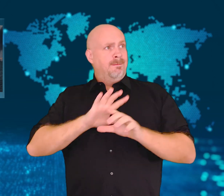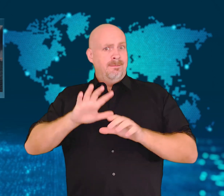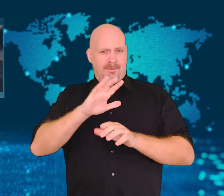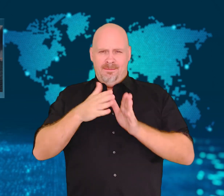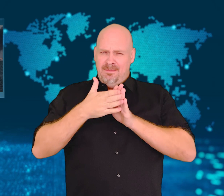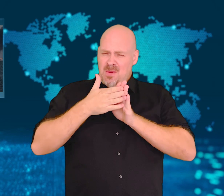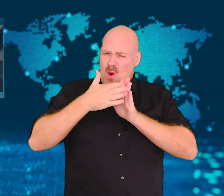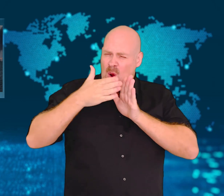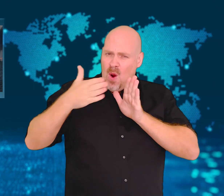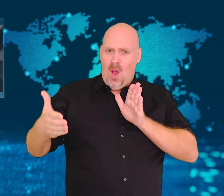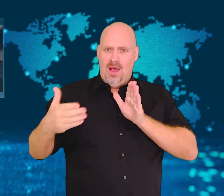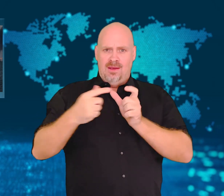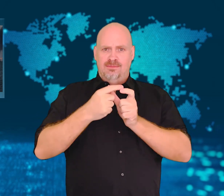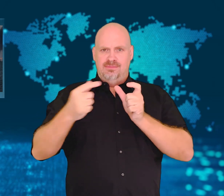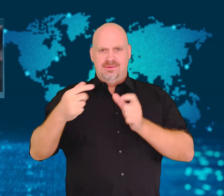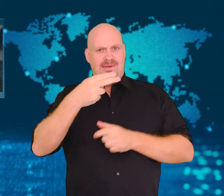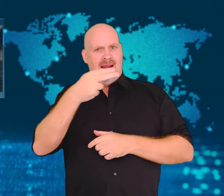the Kerch Bridge.